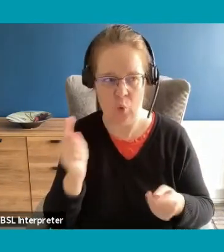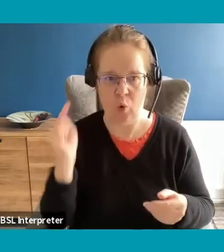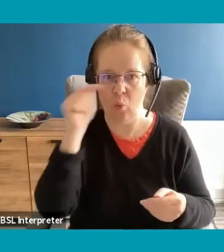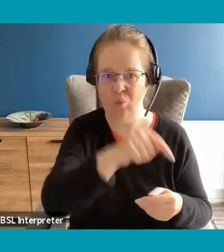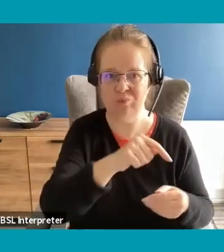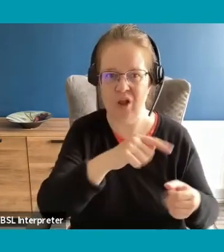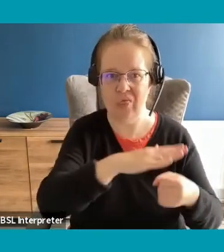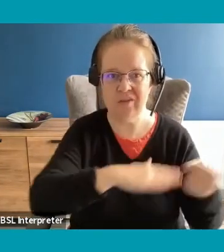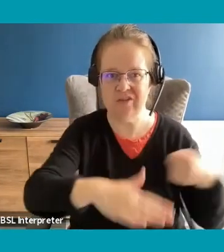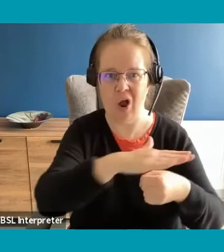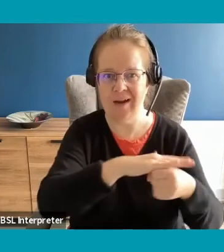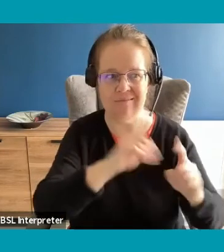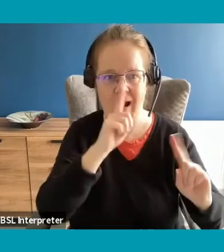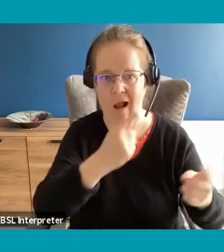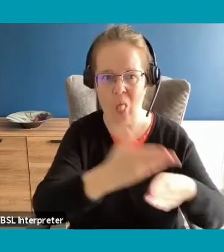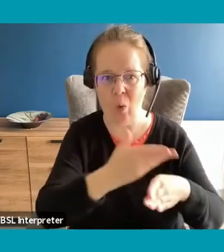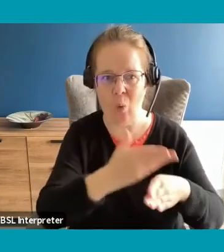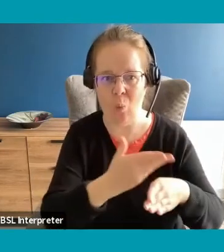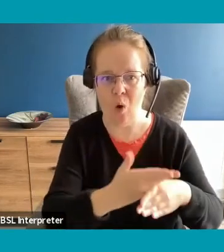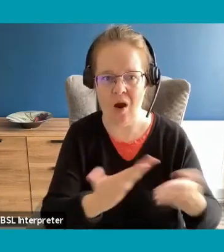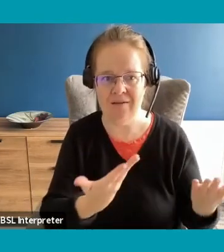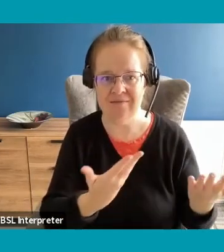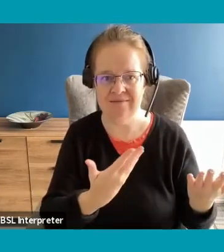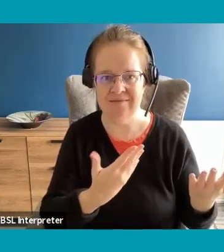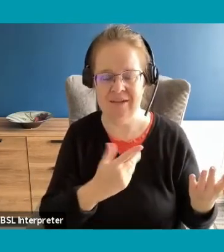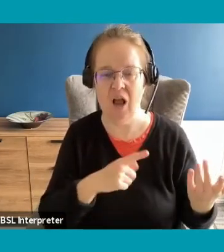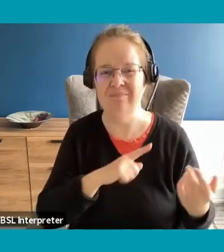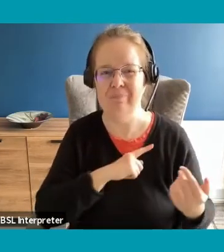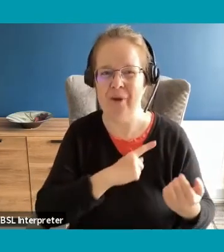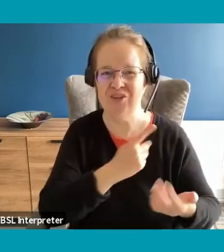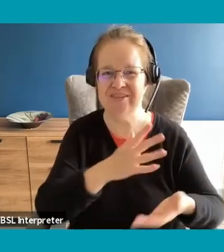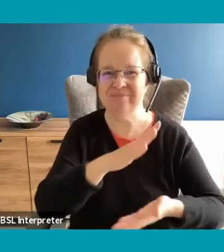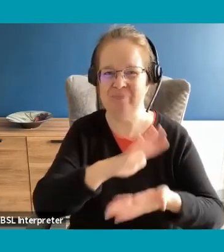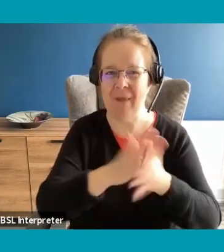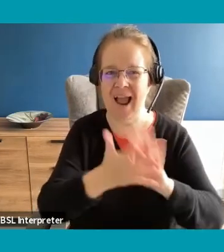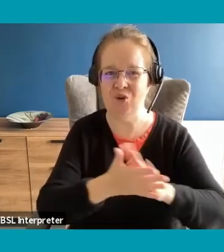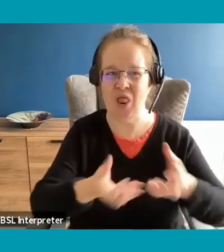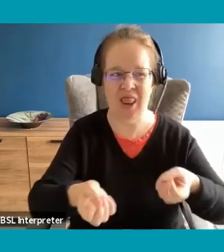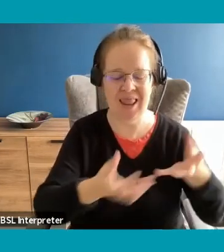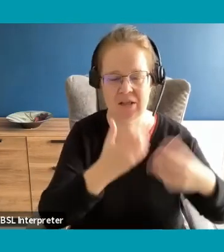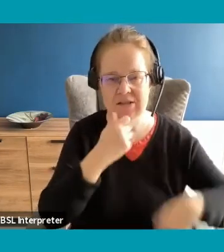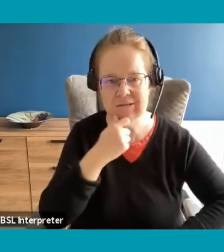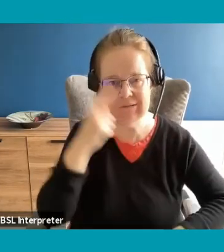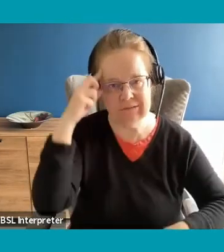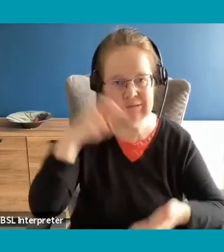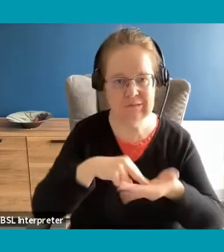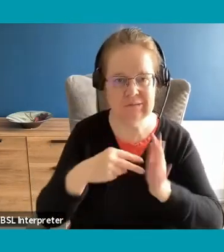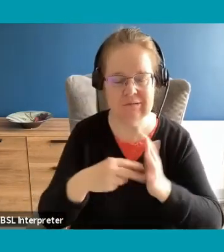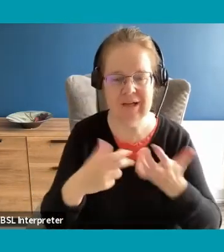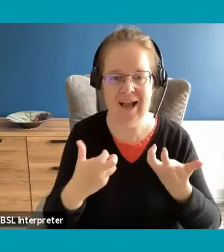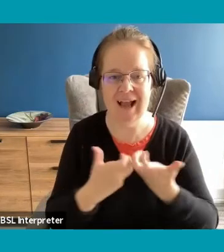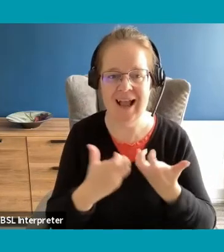work because it was manual labour. So what we did we had online meetings